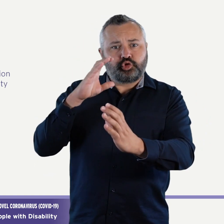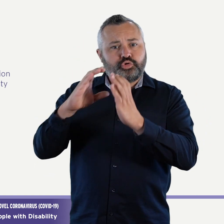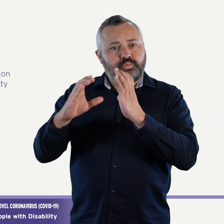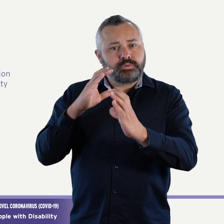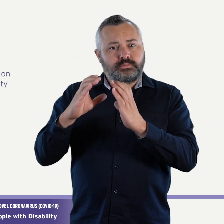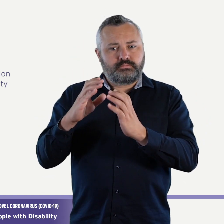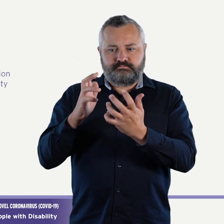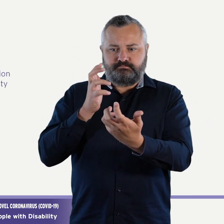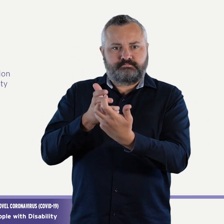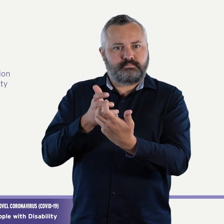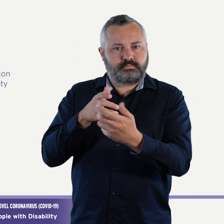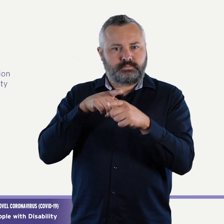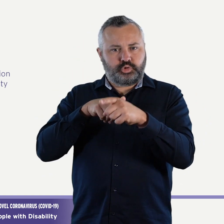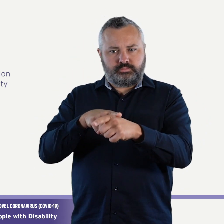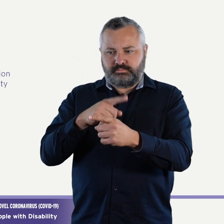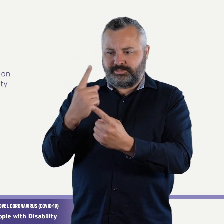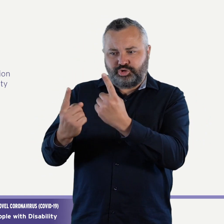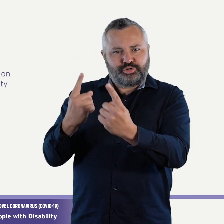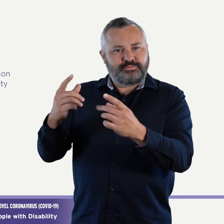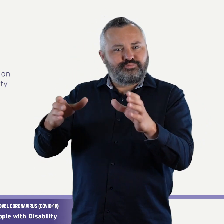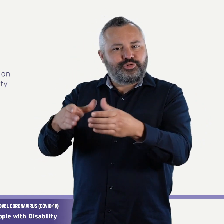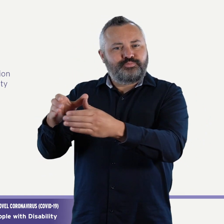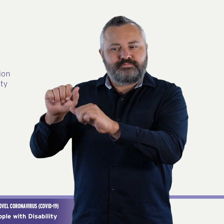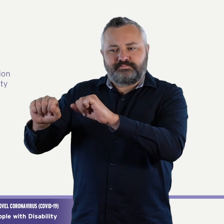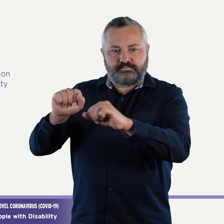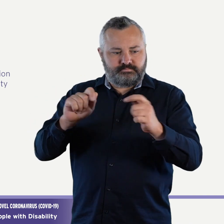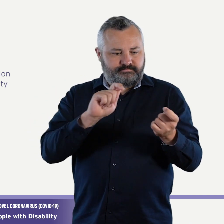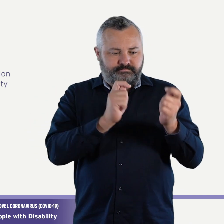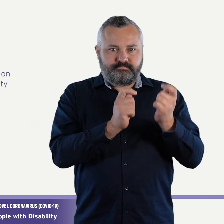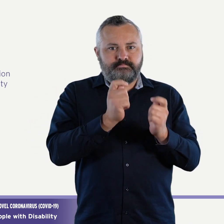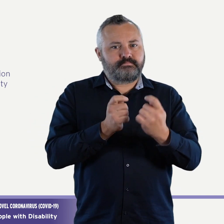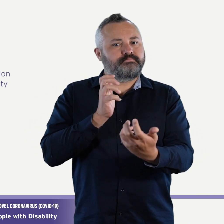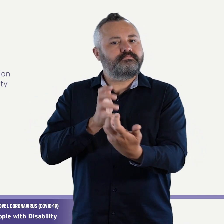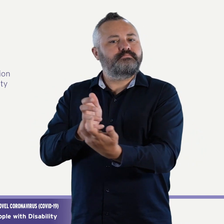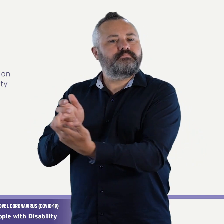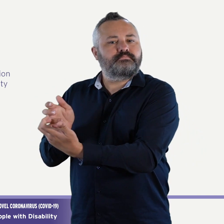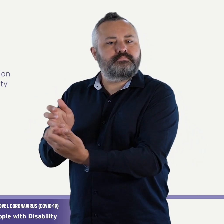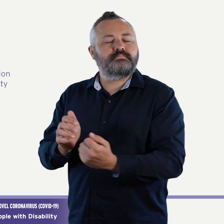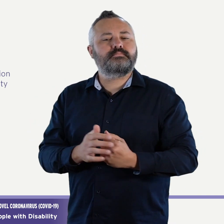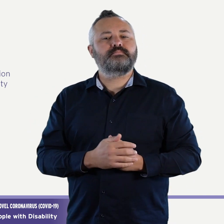Tailoring and targeting communications.